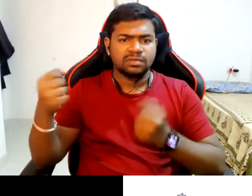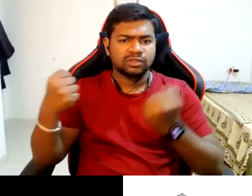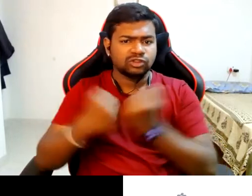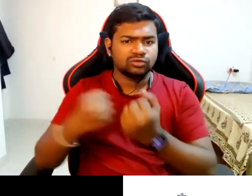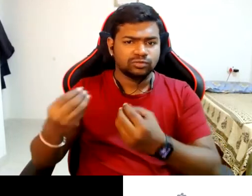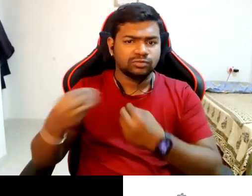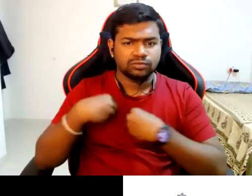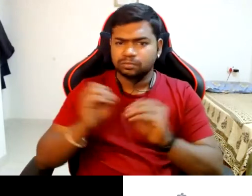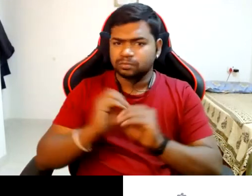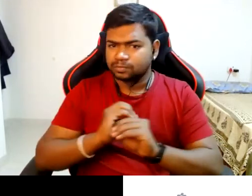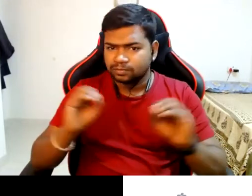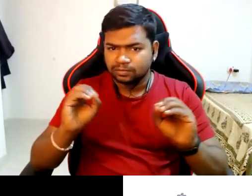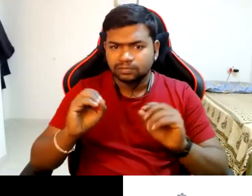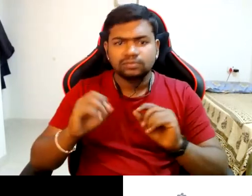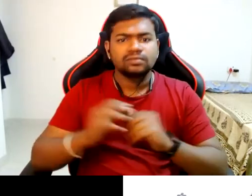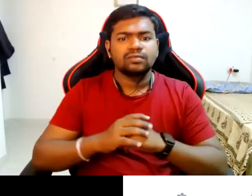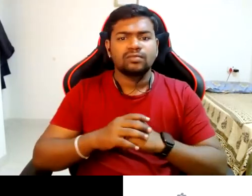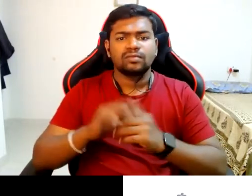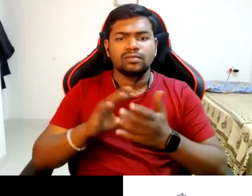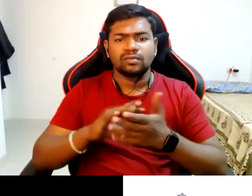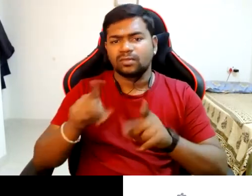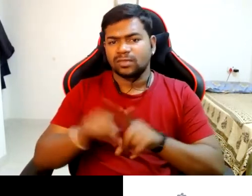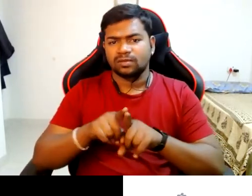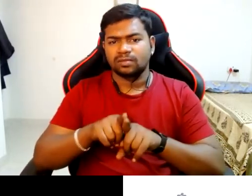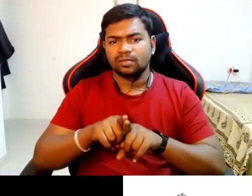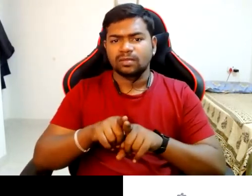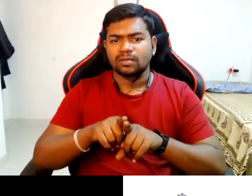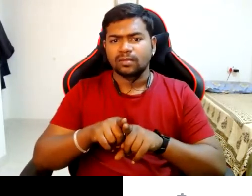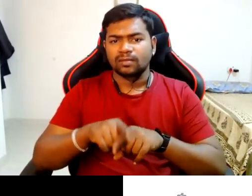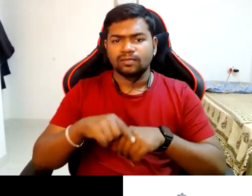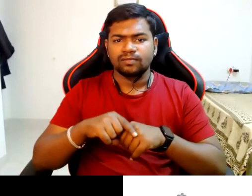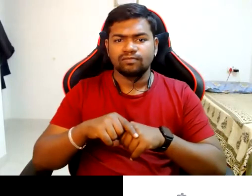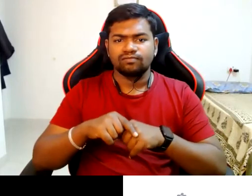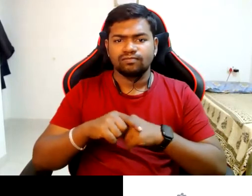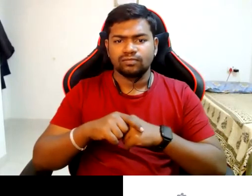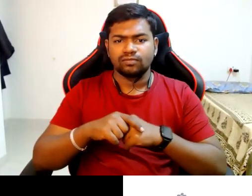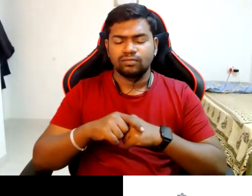so my laser soft was really inclusive because of their CEO Suresh Kamath,